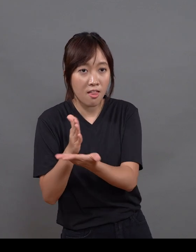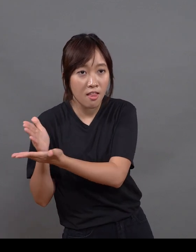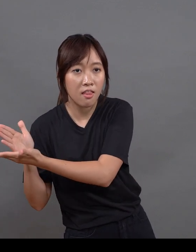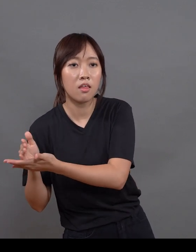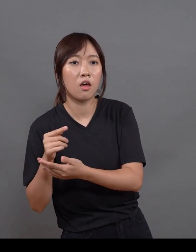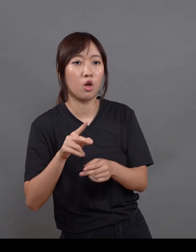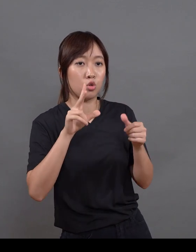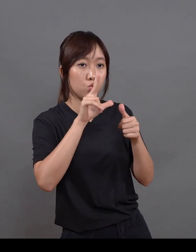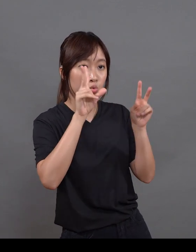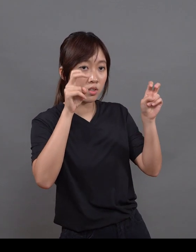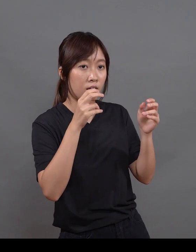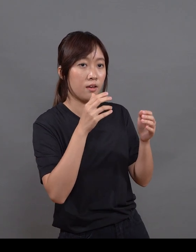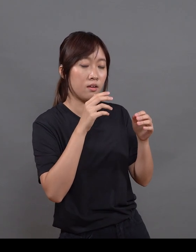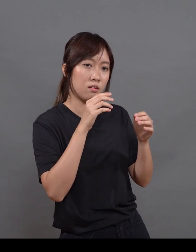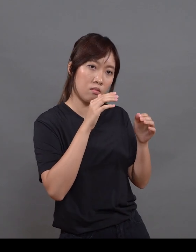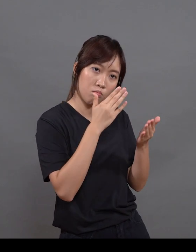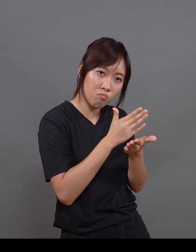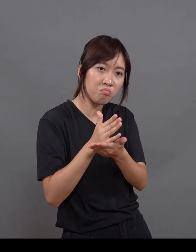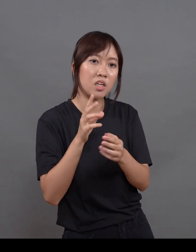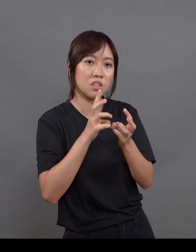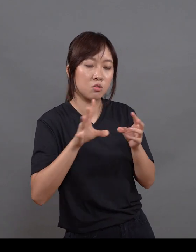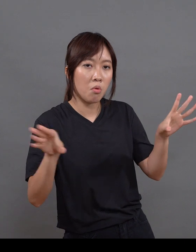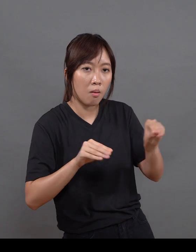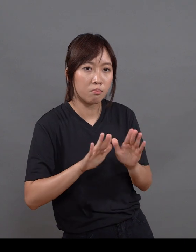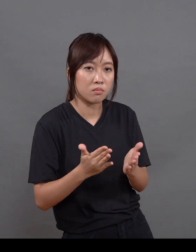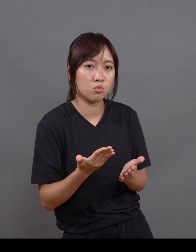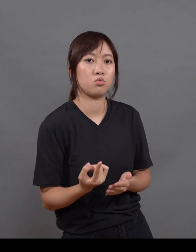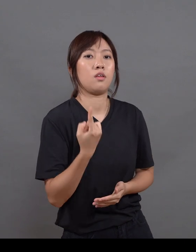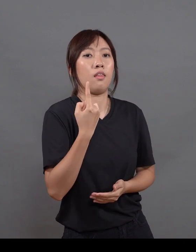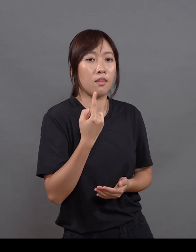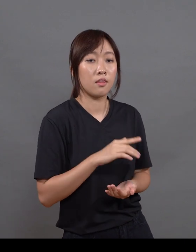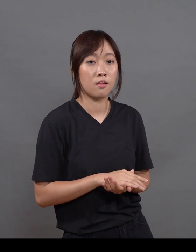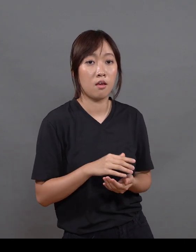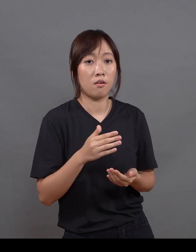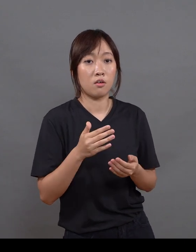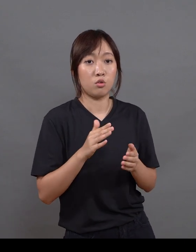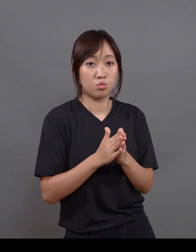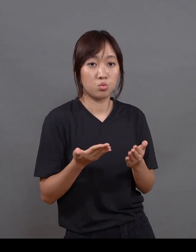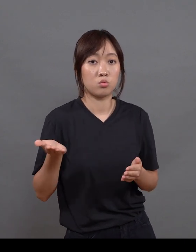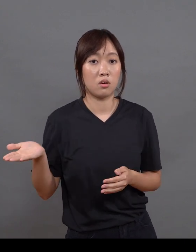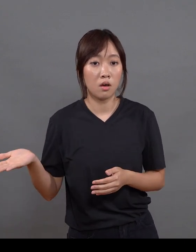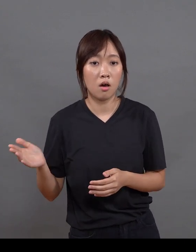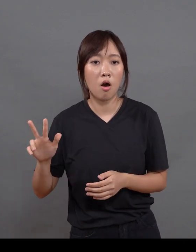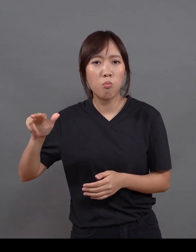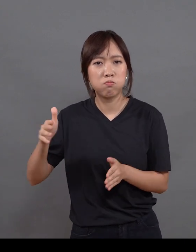to compile information of different topics For this book titled ‘Catalogue of Characters’